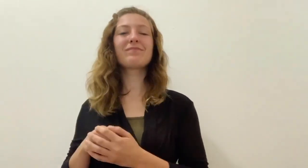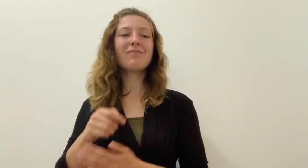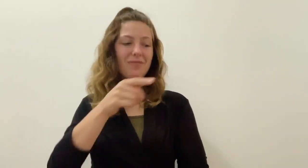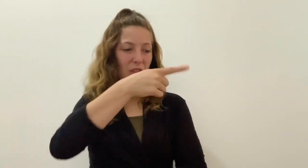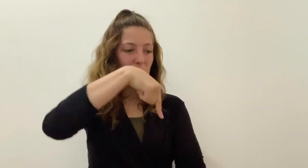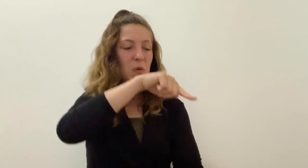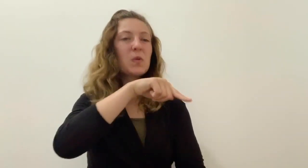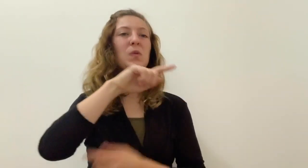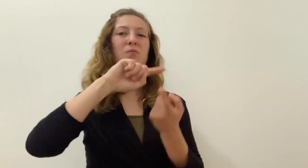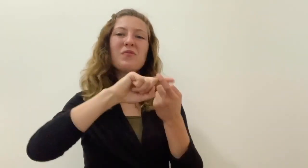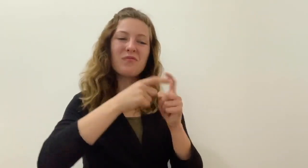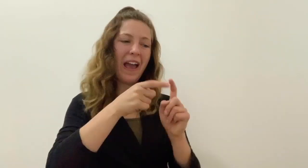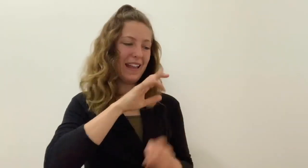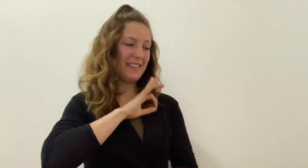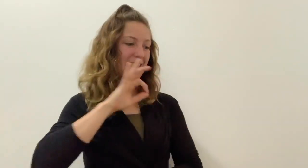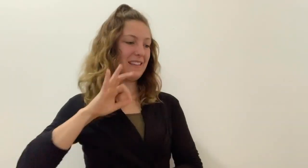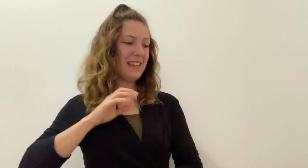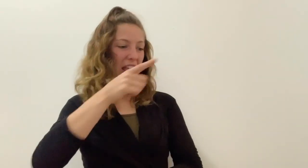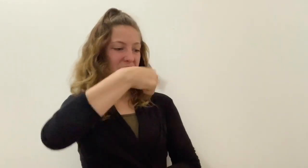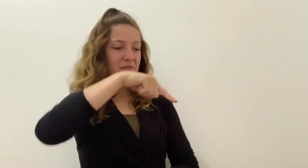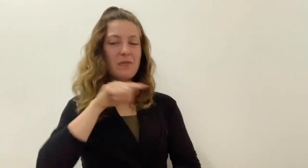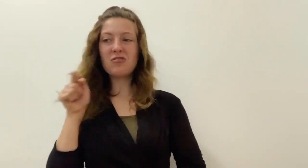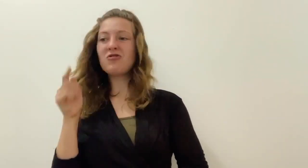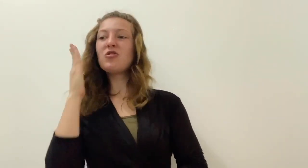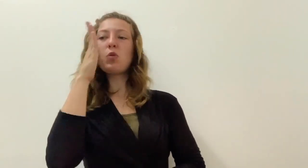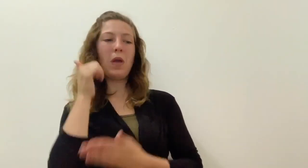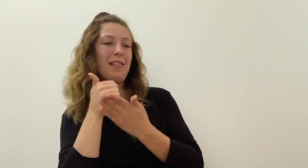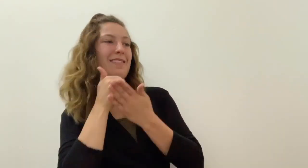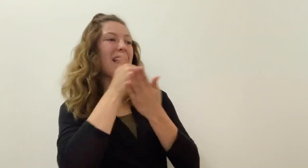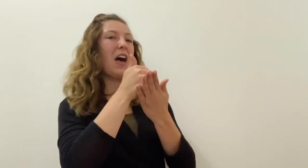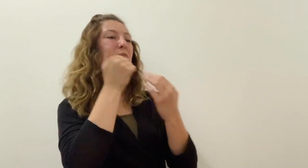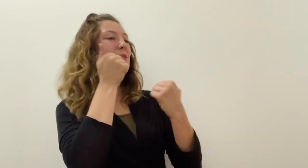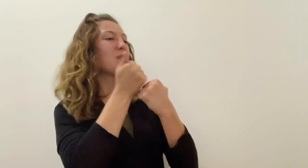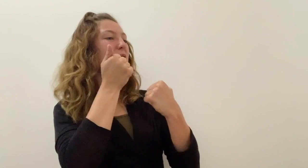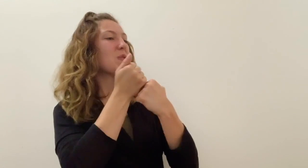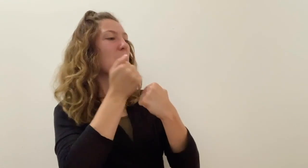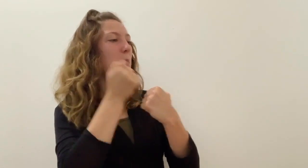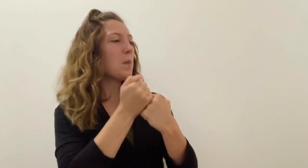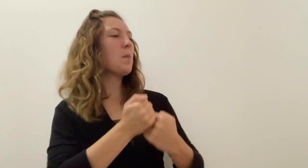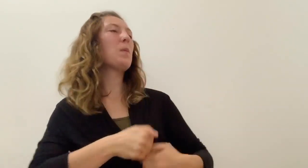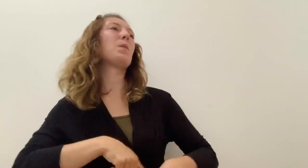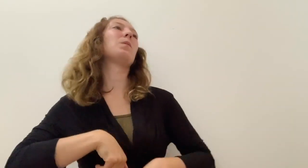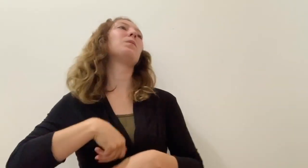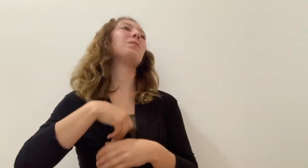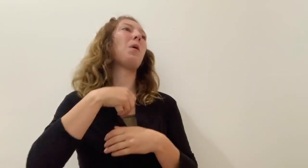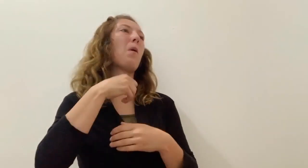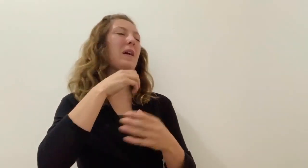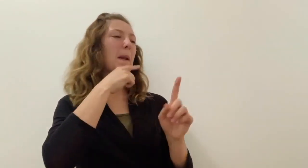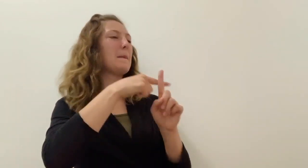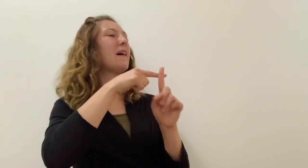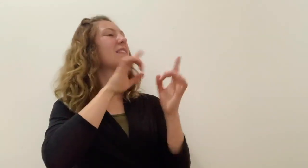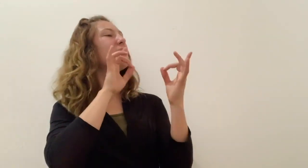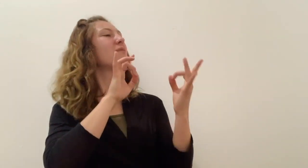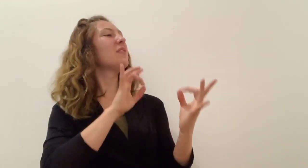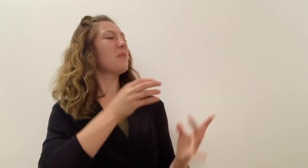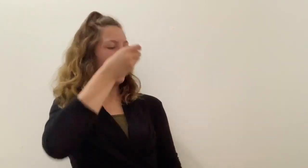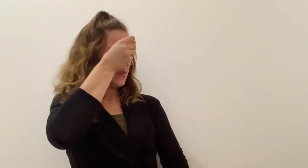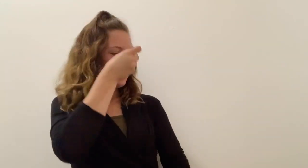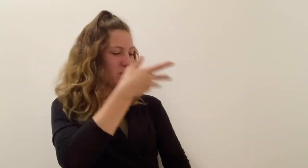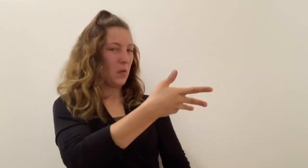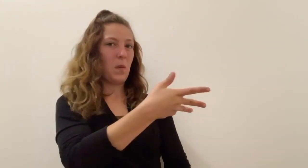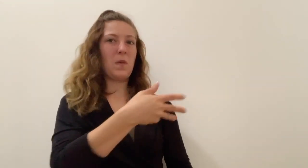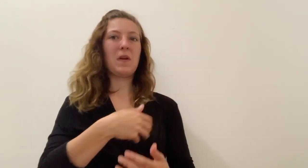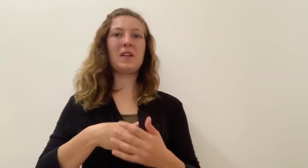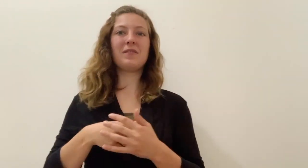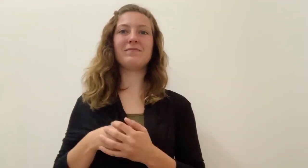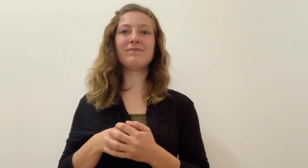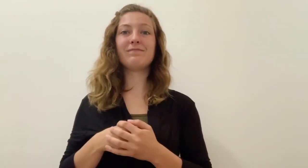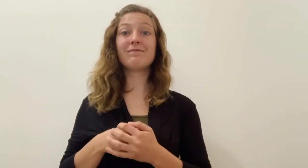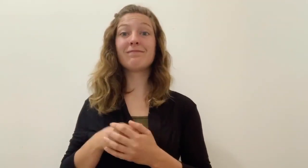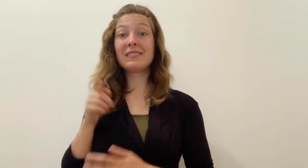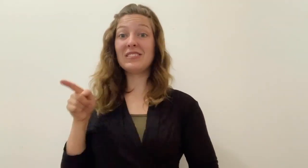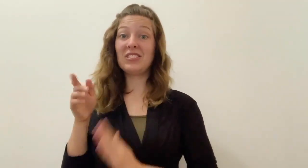She's always willing to help support friends and staff and give them positive feedback.